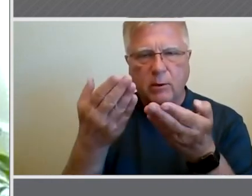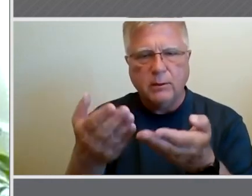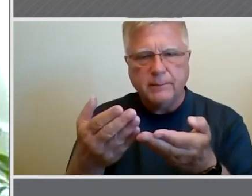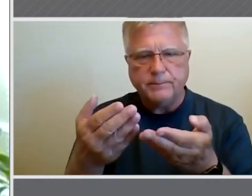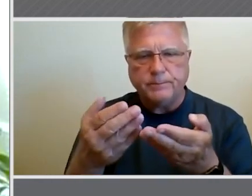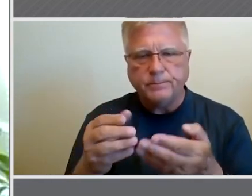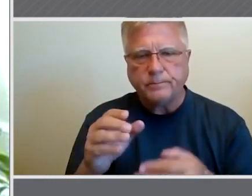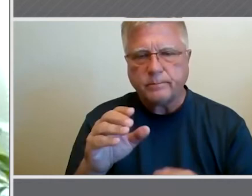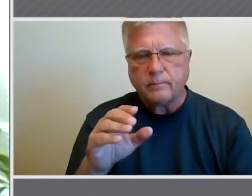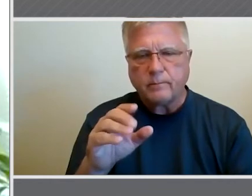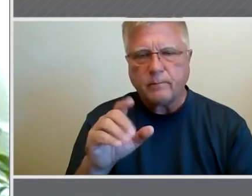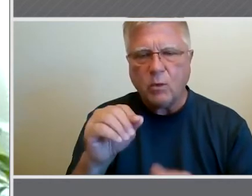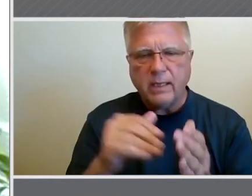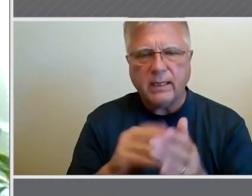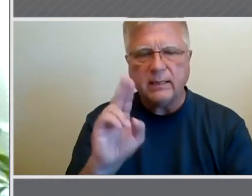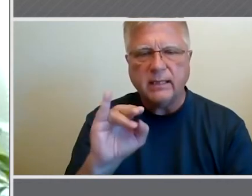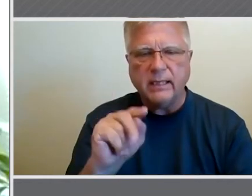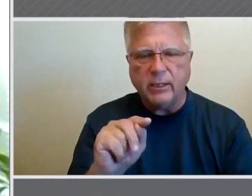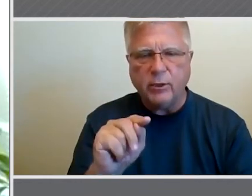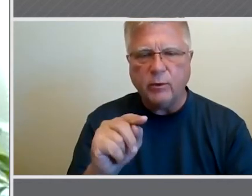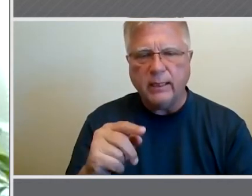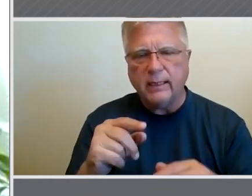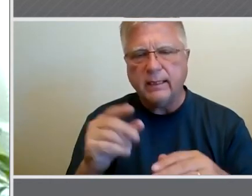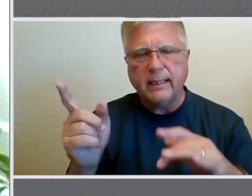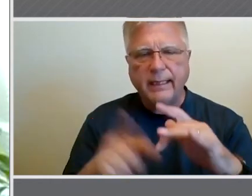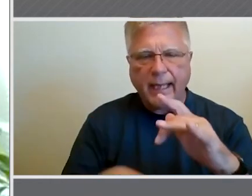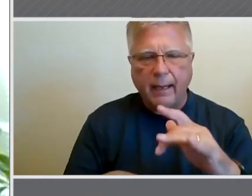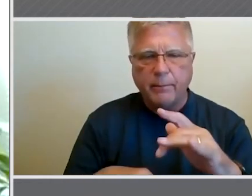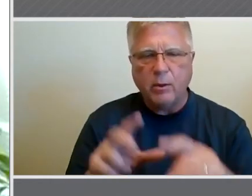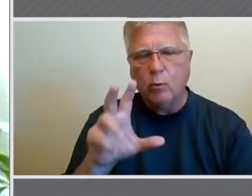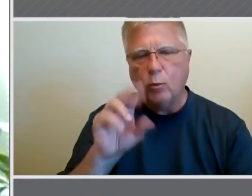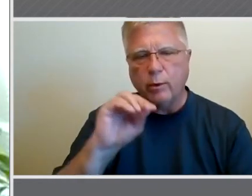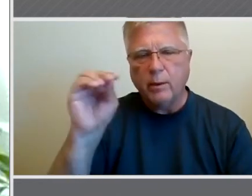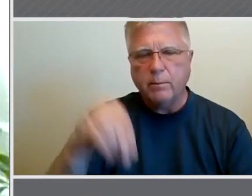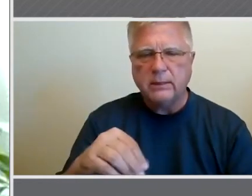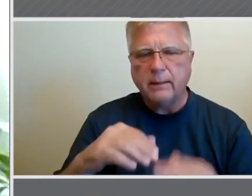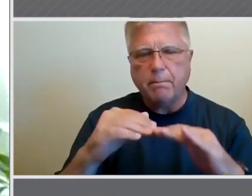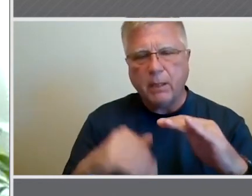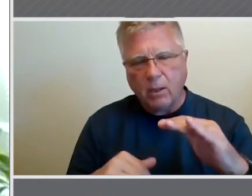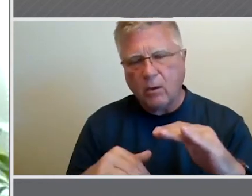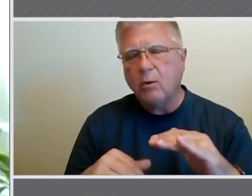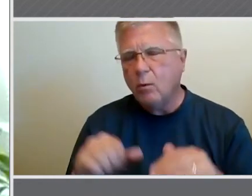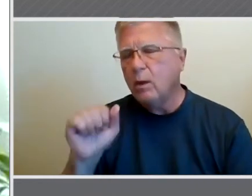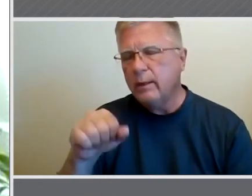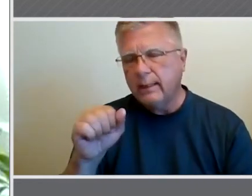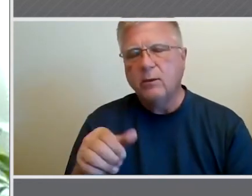30% below we talked through some of the things happening with exclusionary zoning related